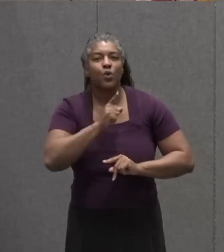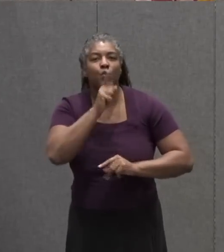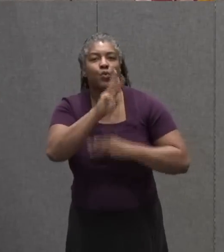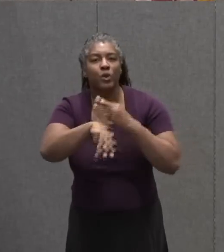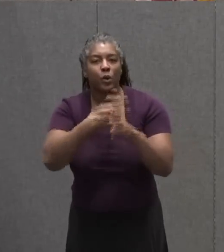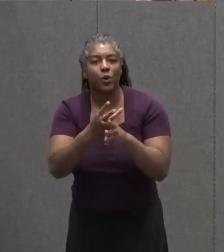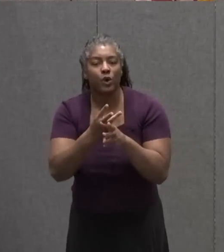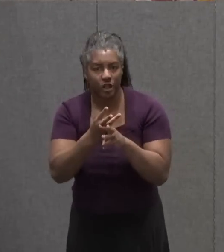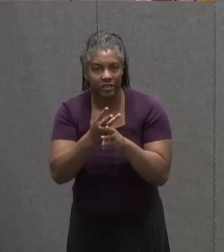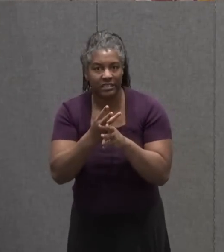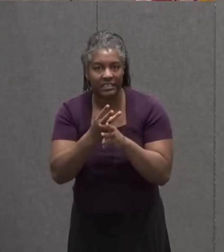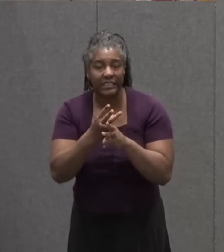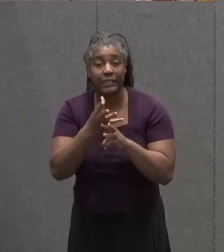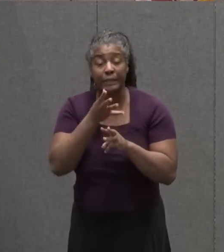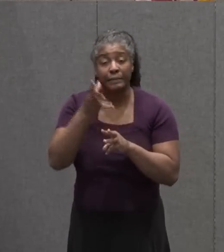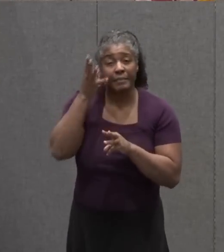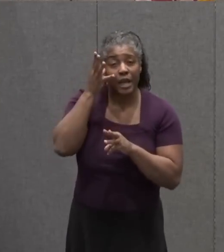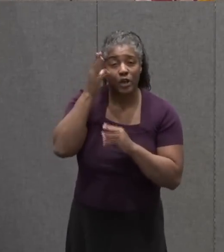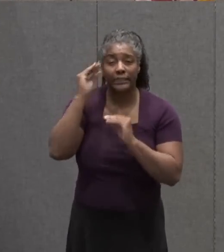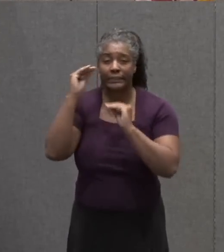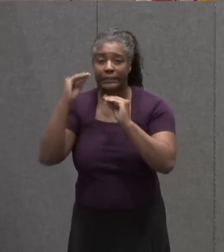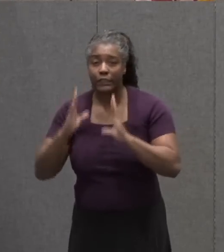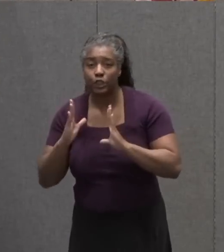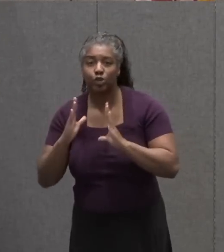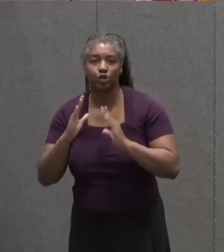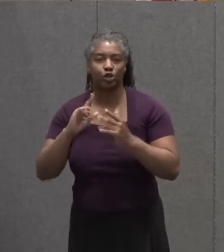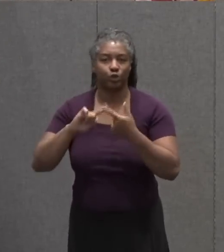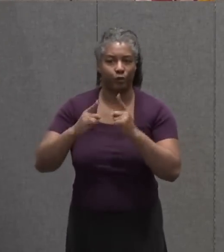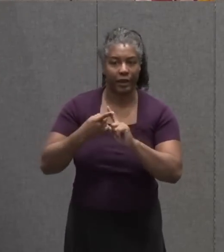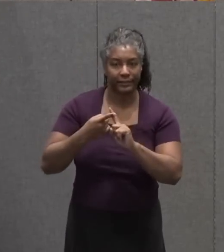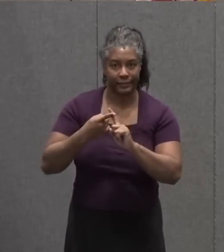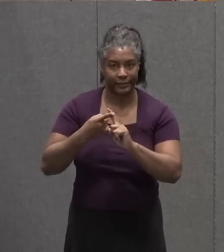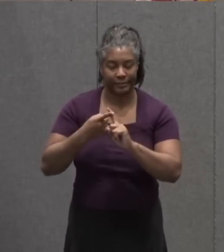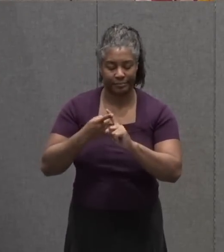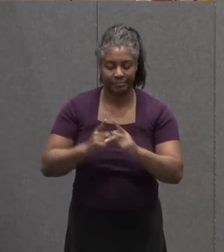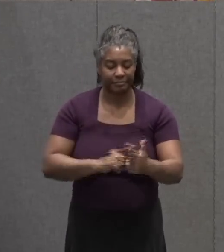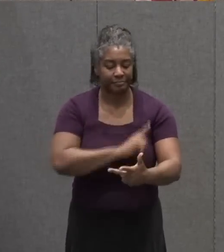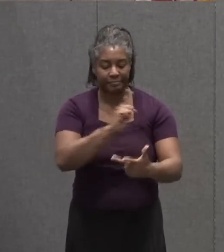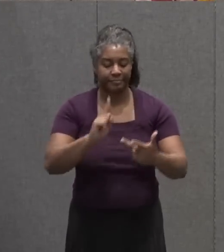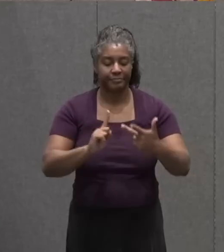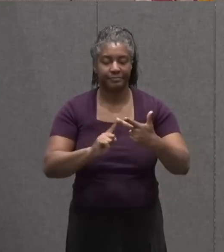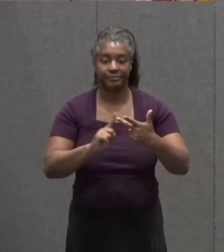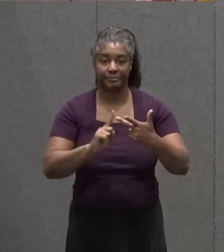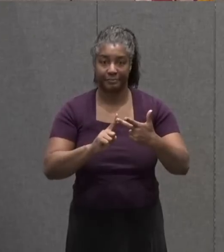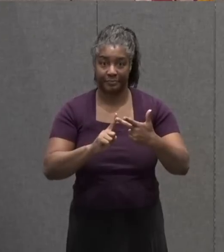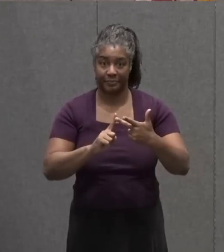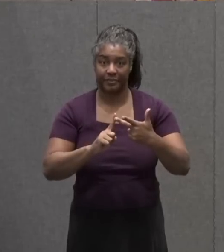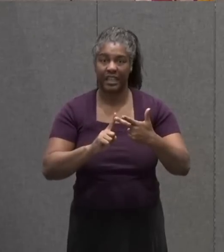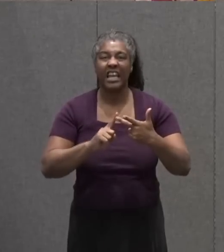And then we need to stick to places that are just right for us. If you're on a website or an app